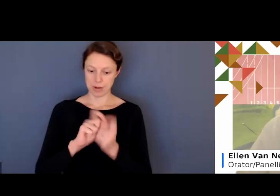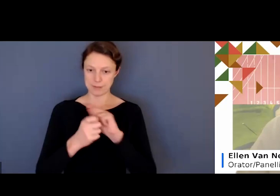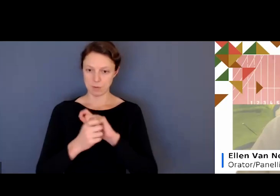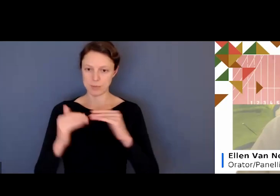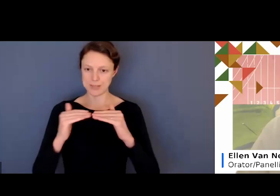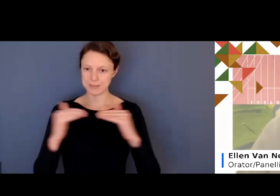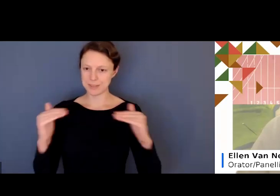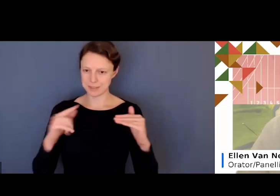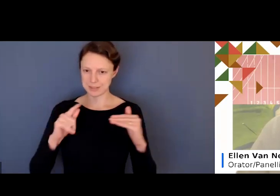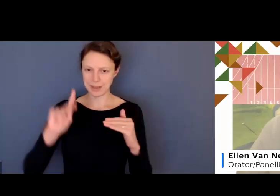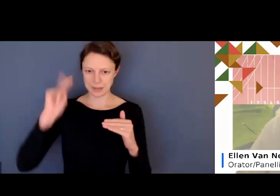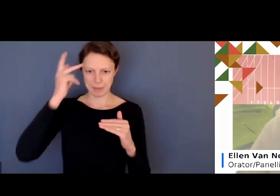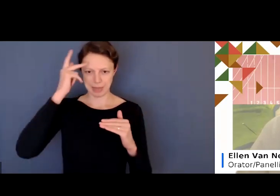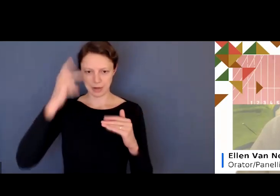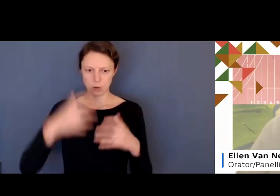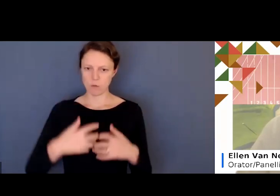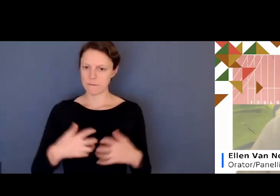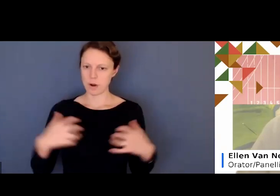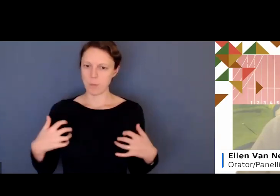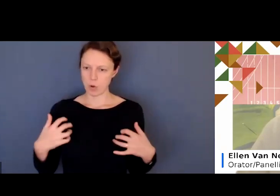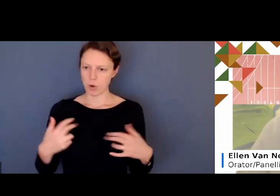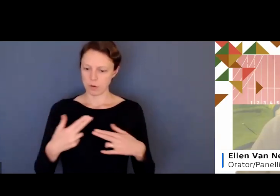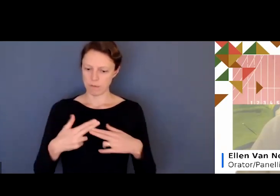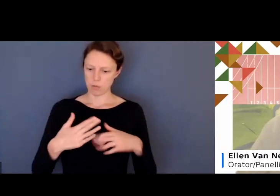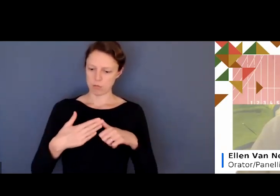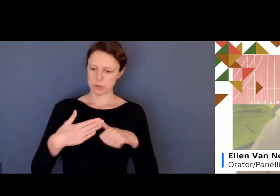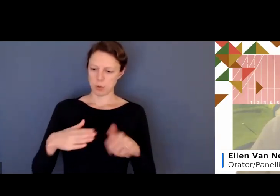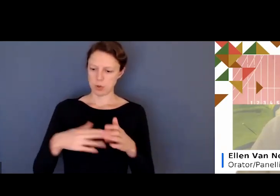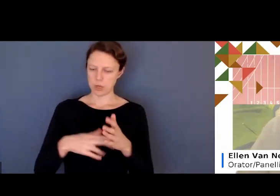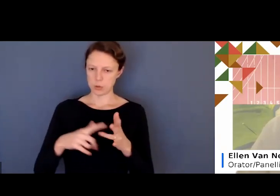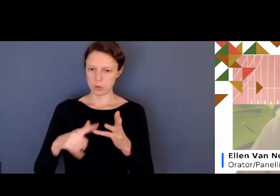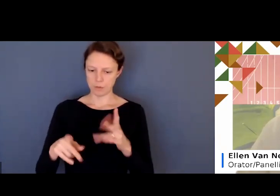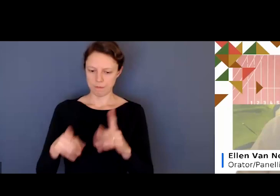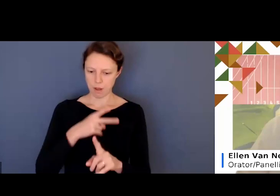an approach for responding to violence, harm and abuse.